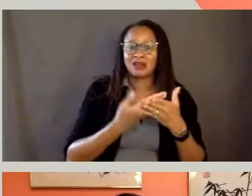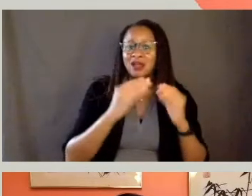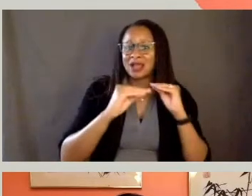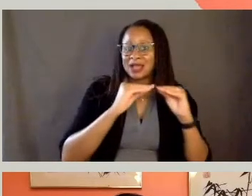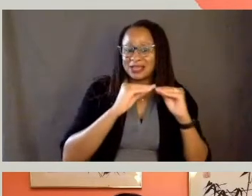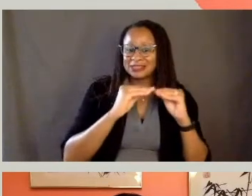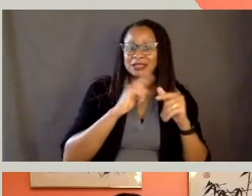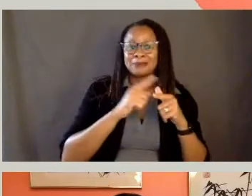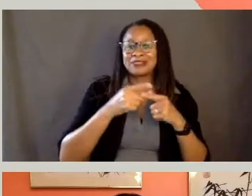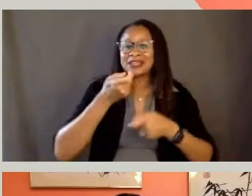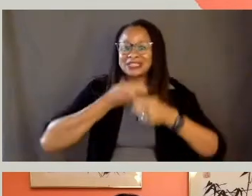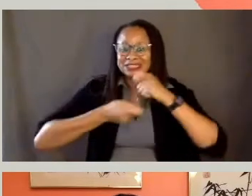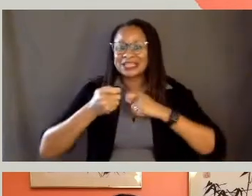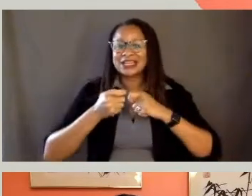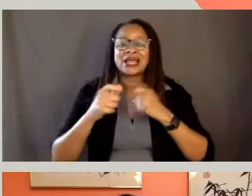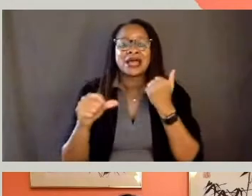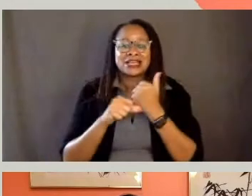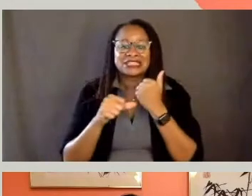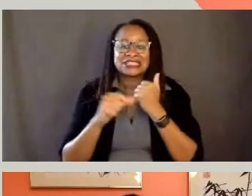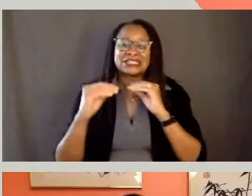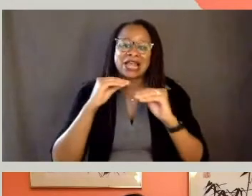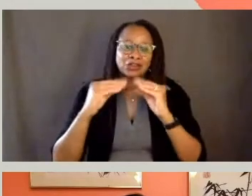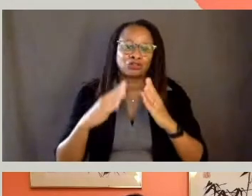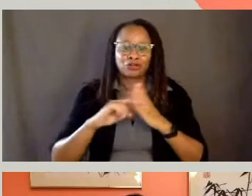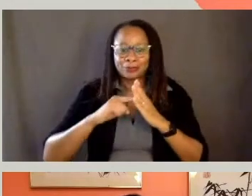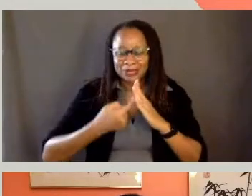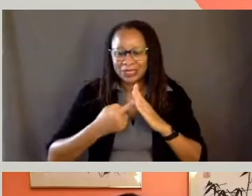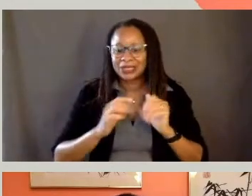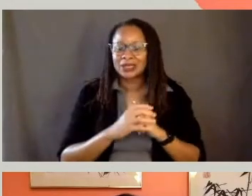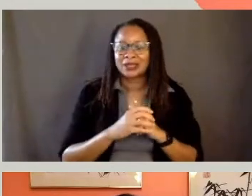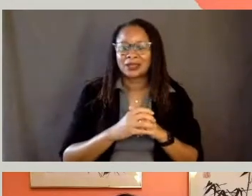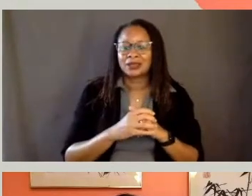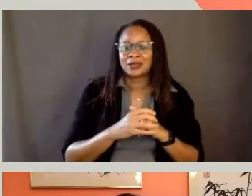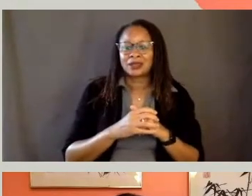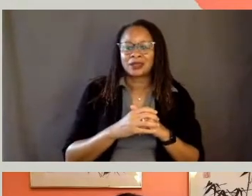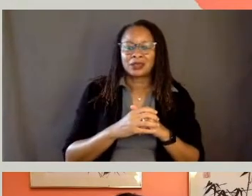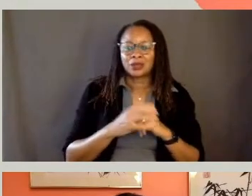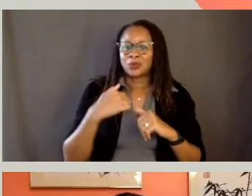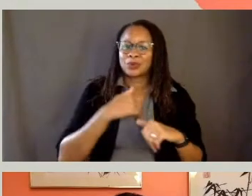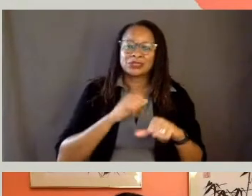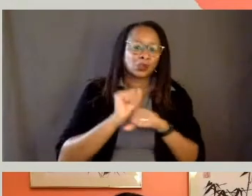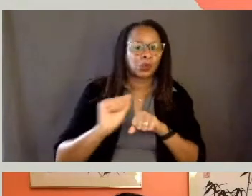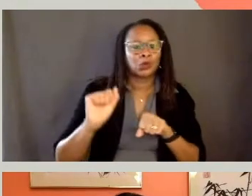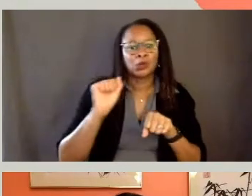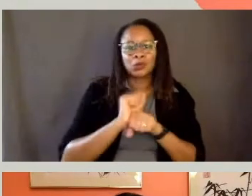an assistant editor in the beginning. And, you know, so we had to work through all of this stuff.